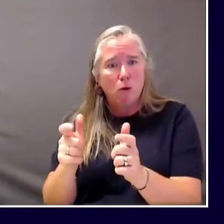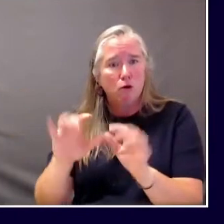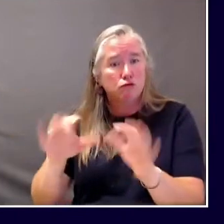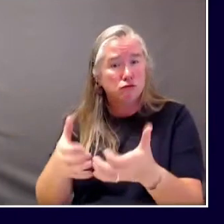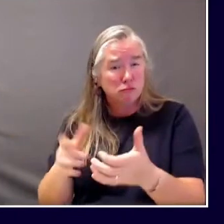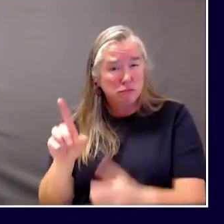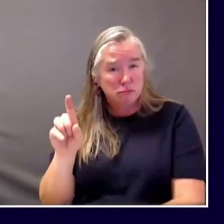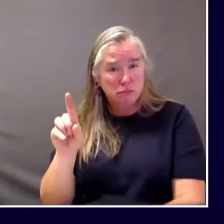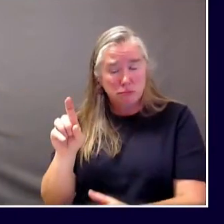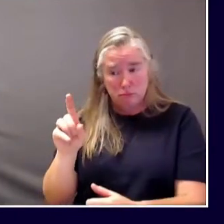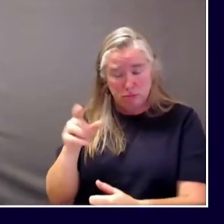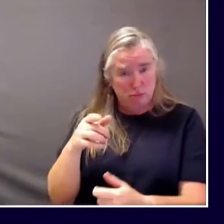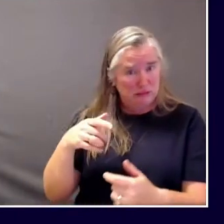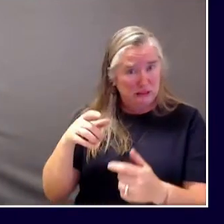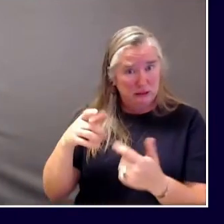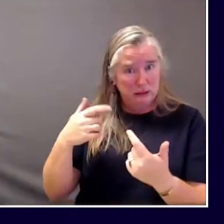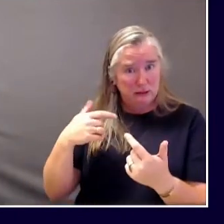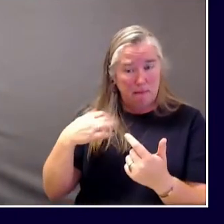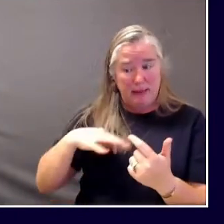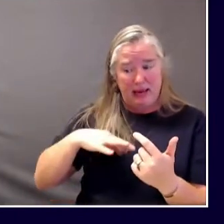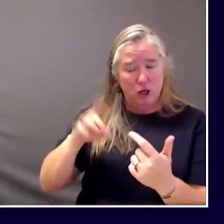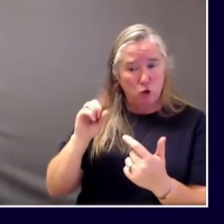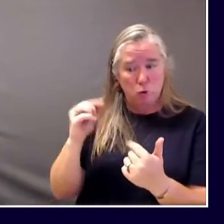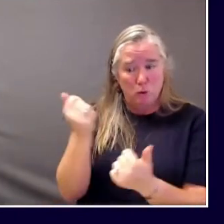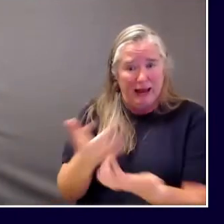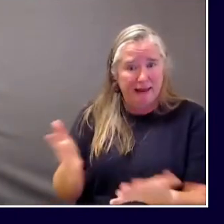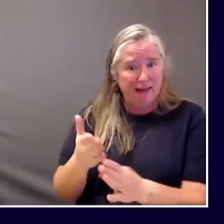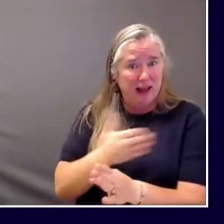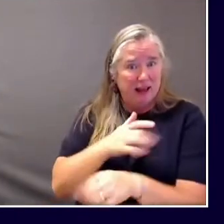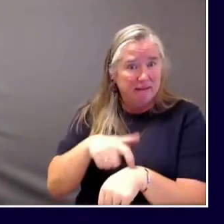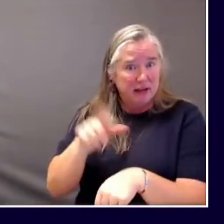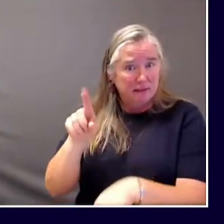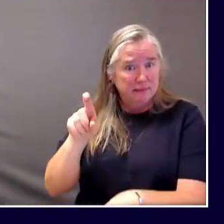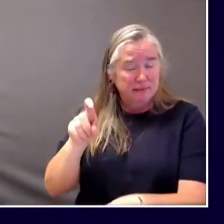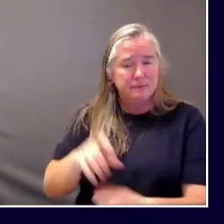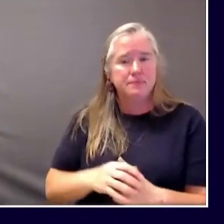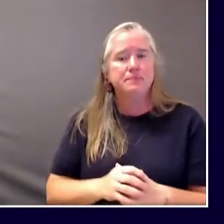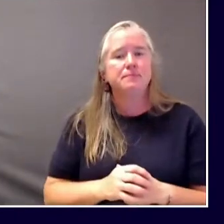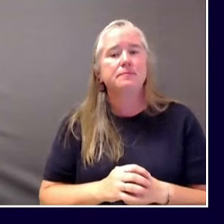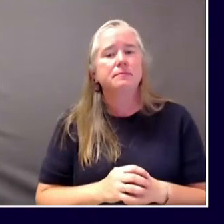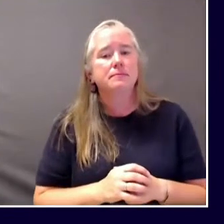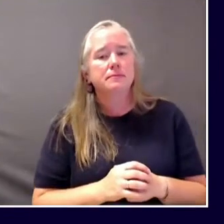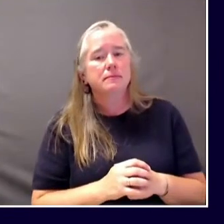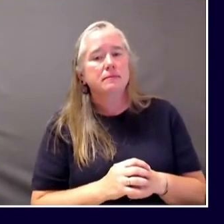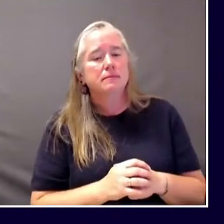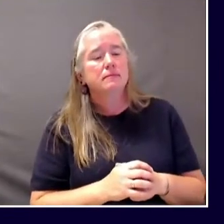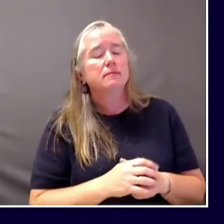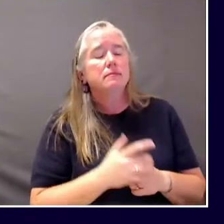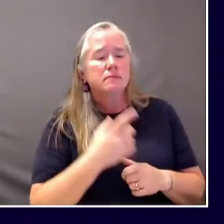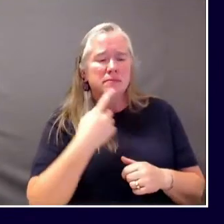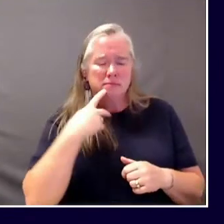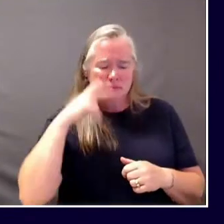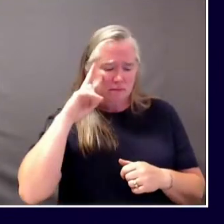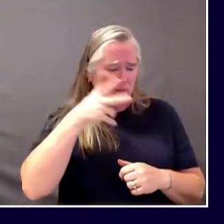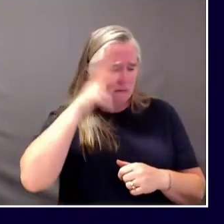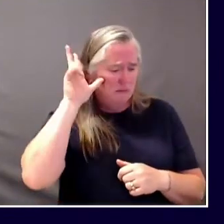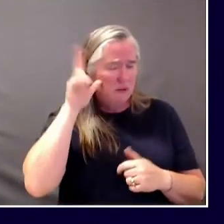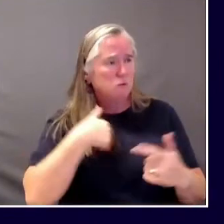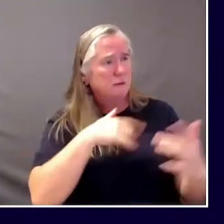the dental congestion of any crowd we the other day we reached out